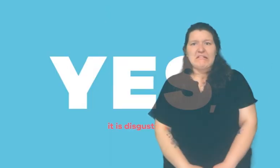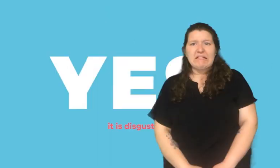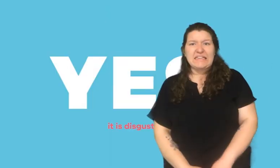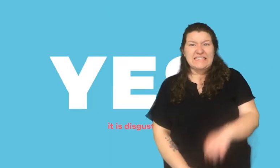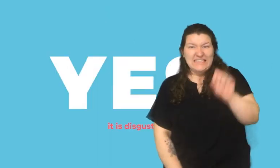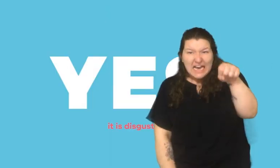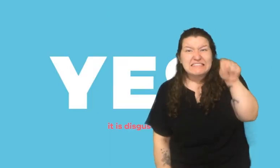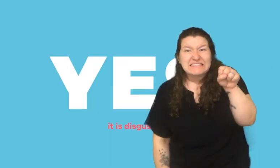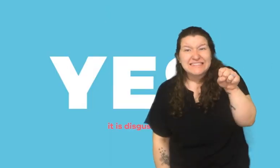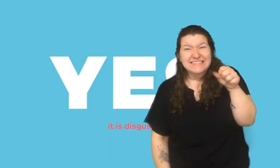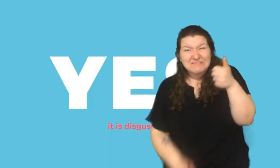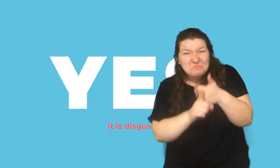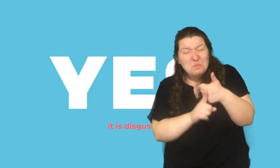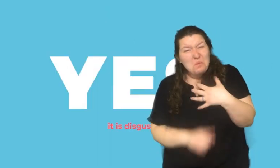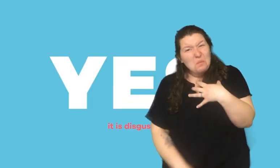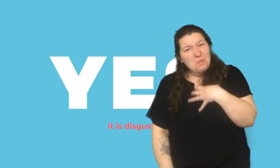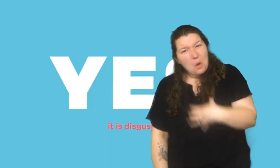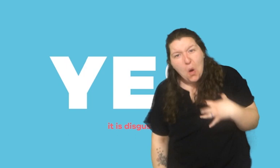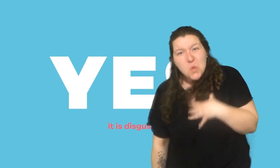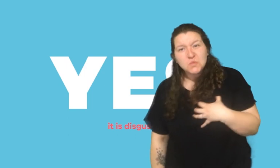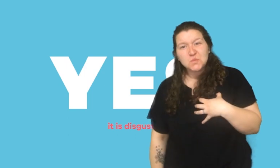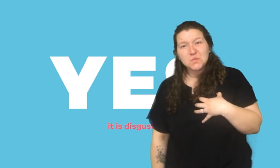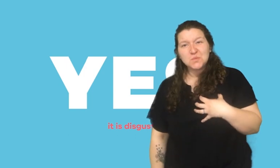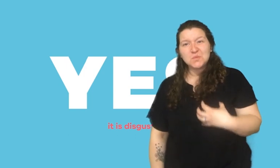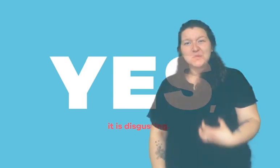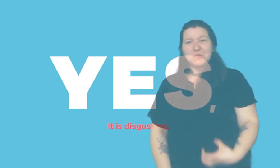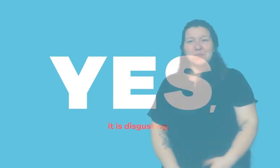Yes, it's disgusting.